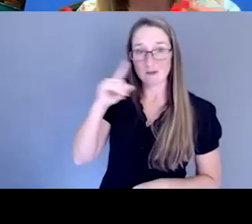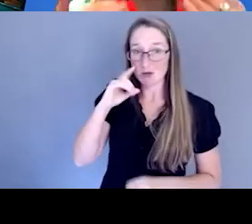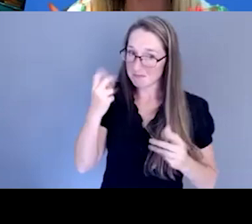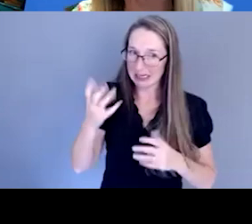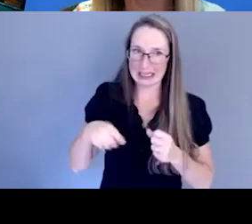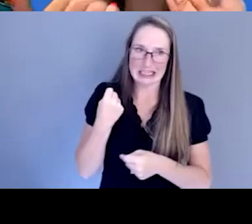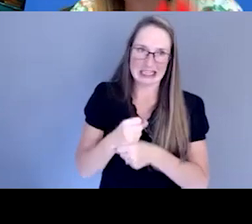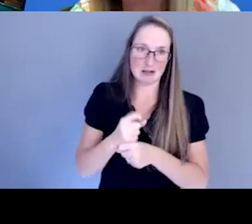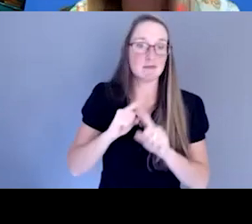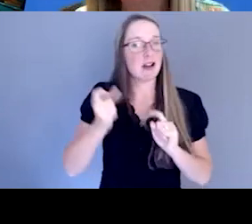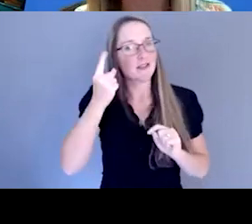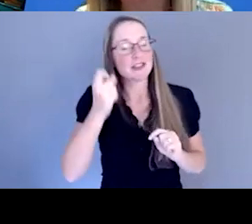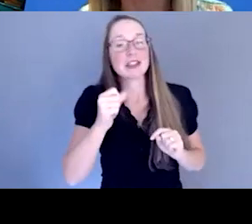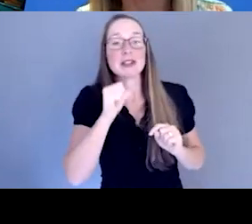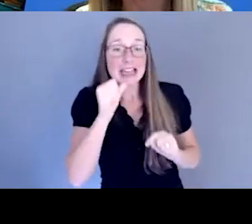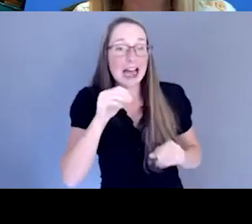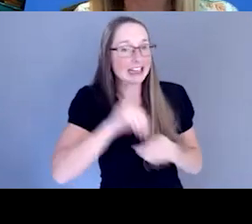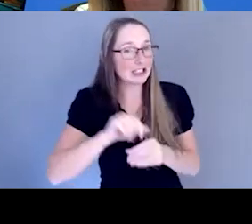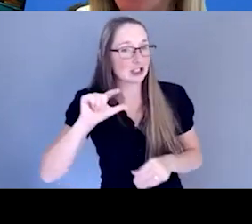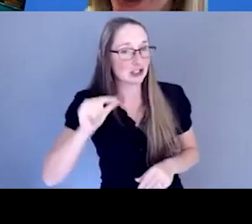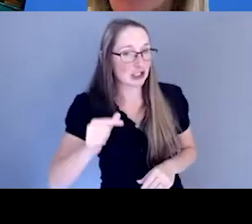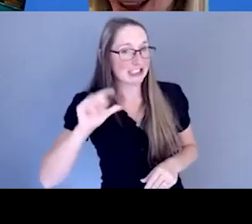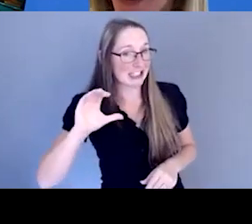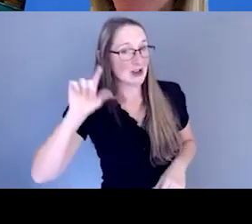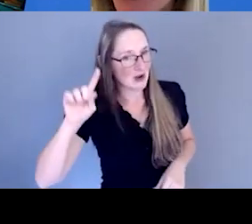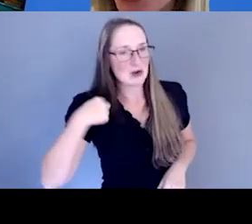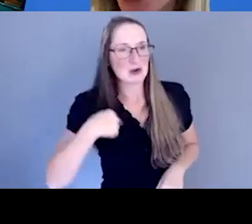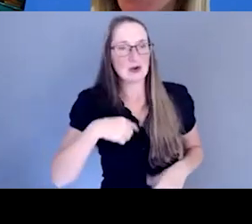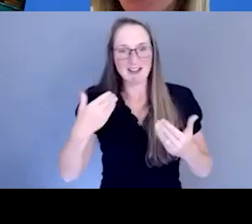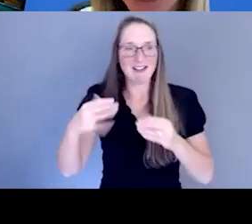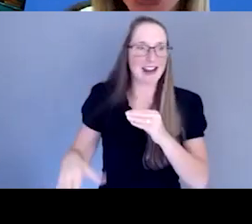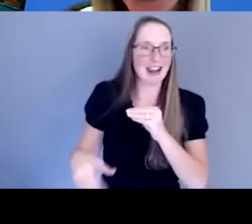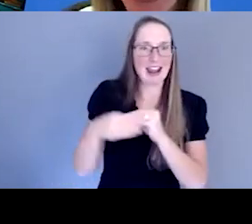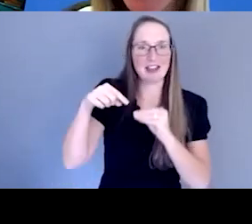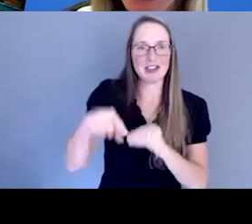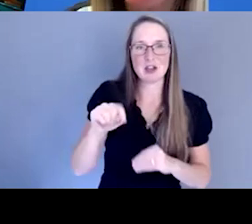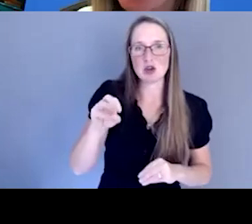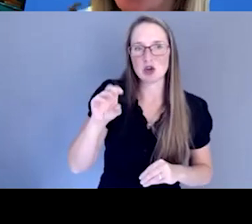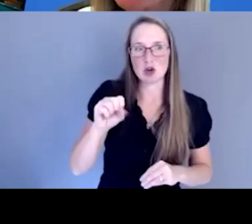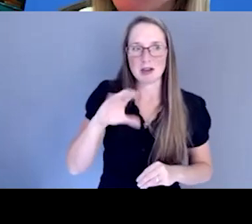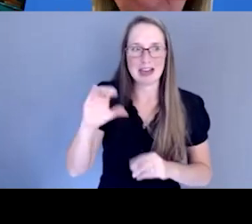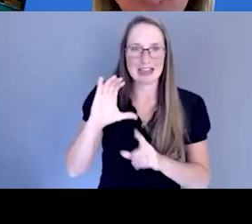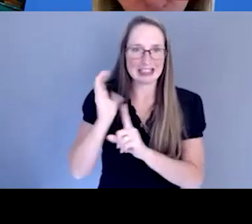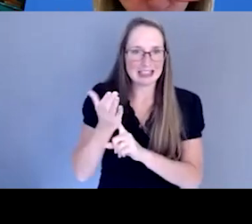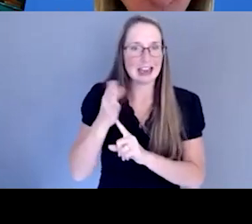but it wasn't in GC-1, so we had to add this term and condition and it will continue